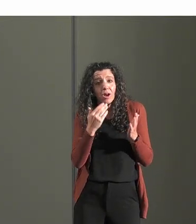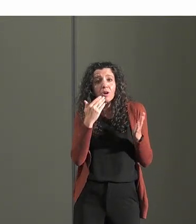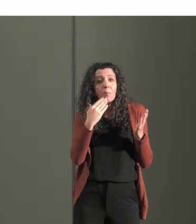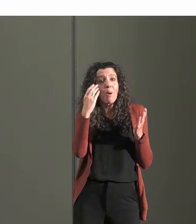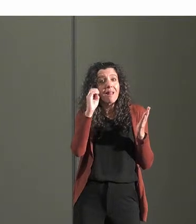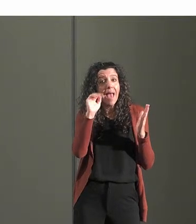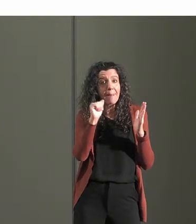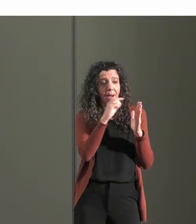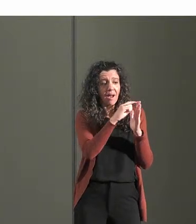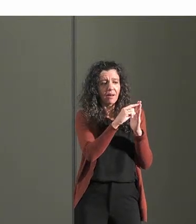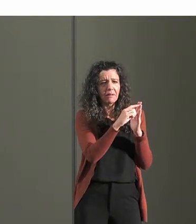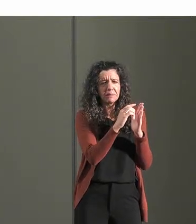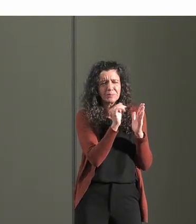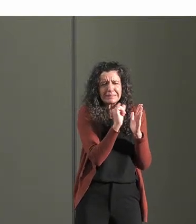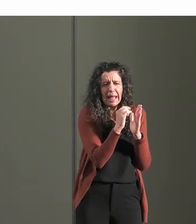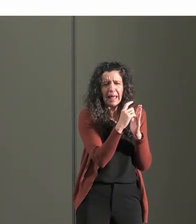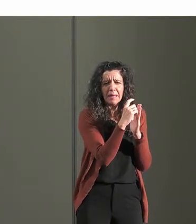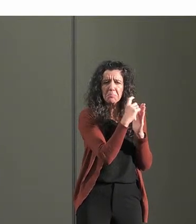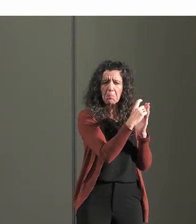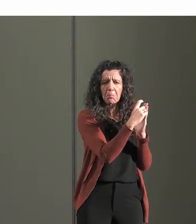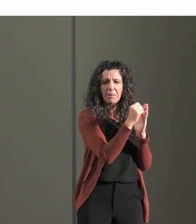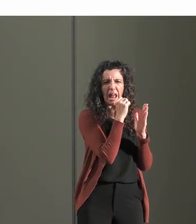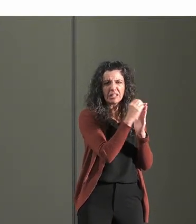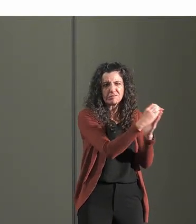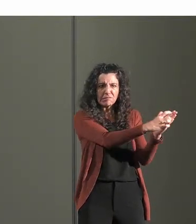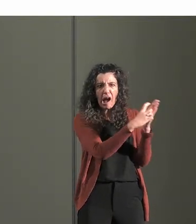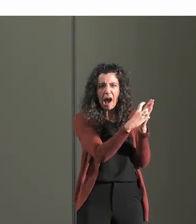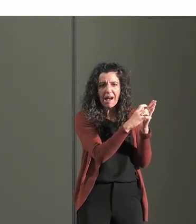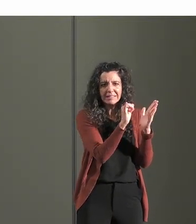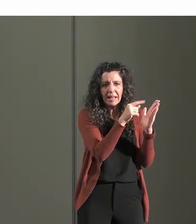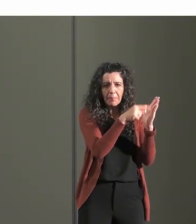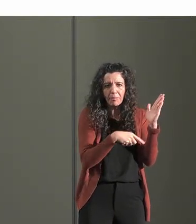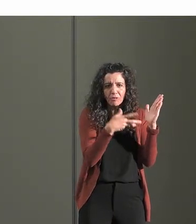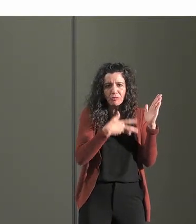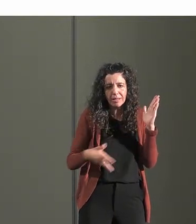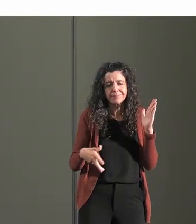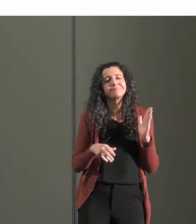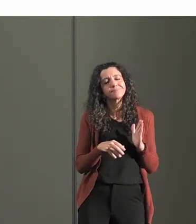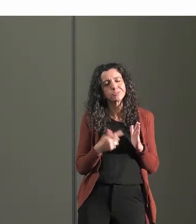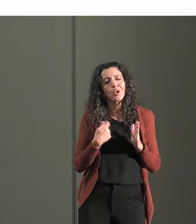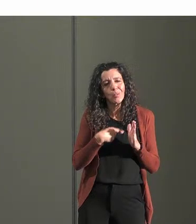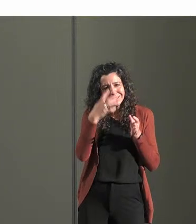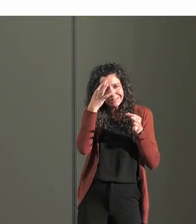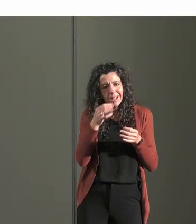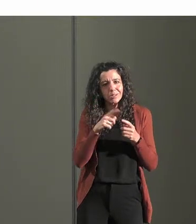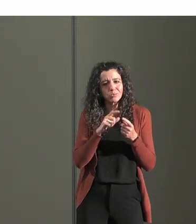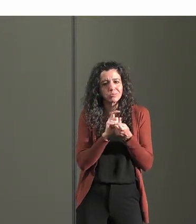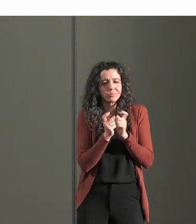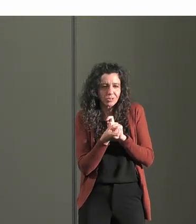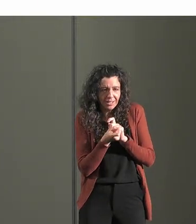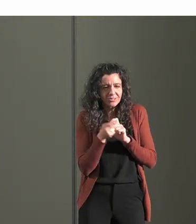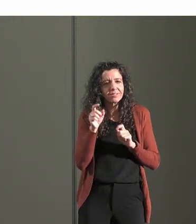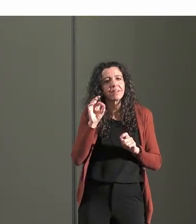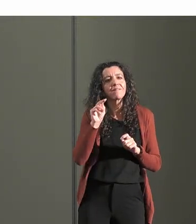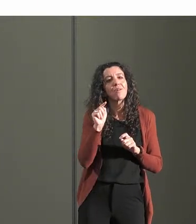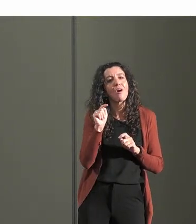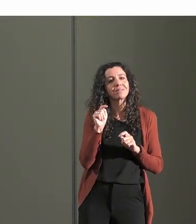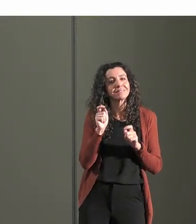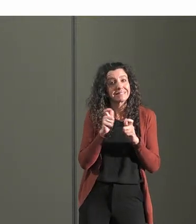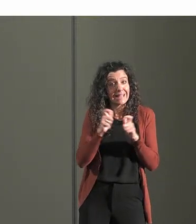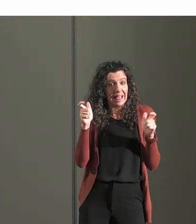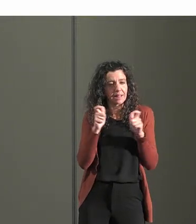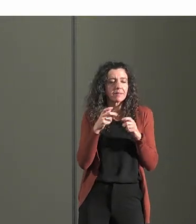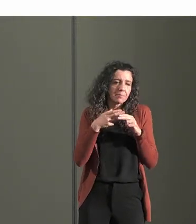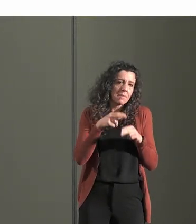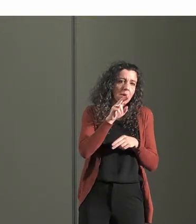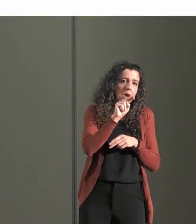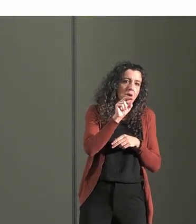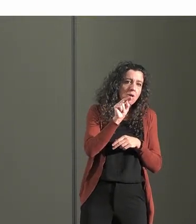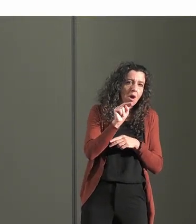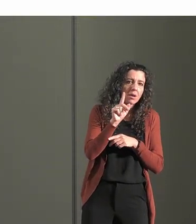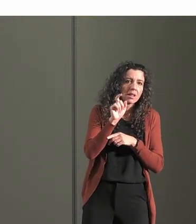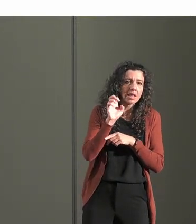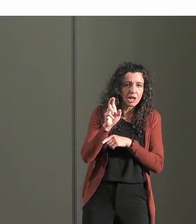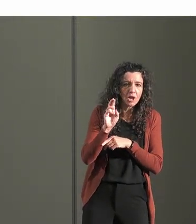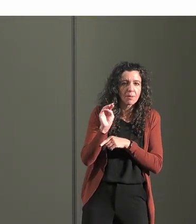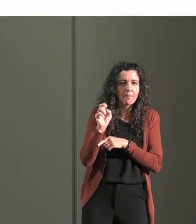app. It is nice if good morning Emma is not big . We